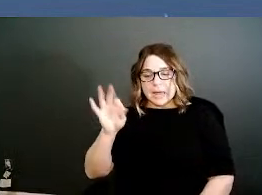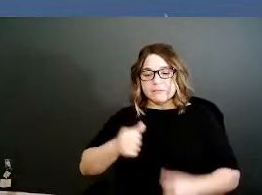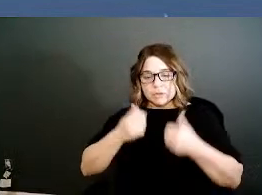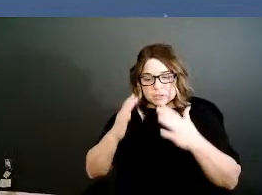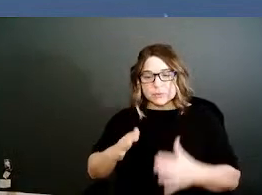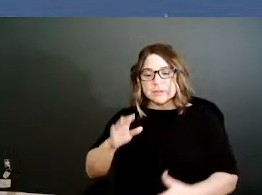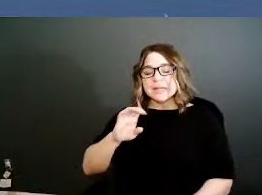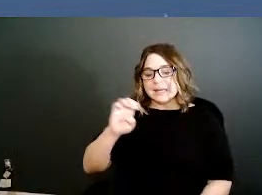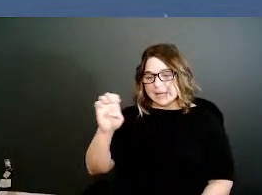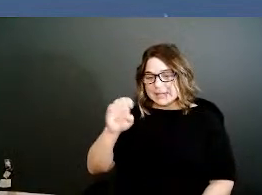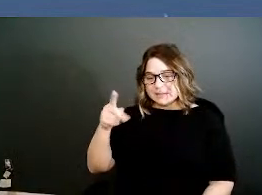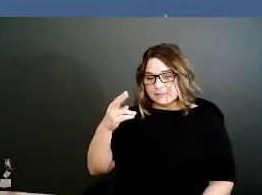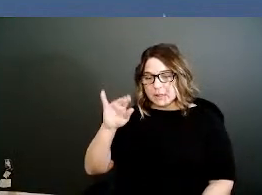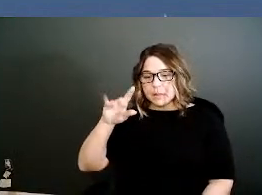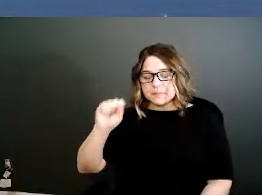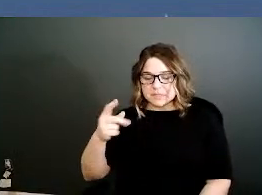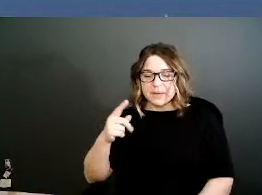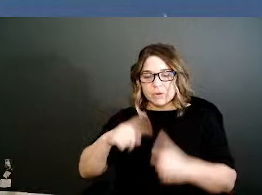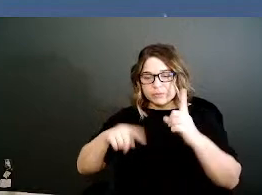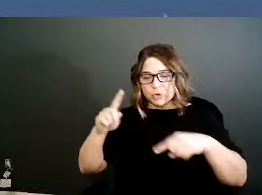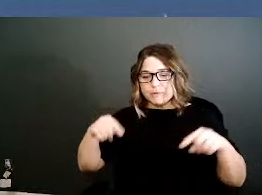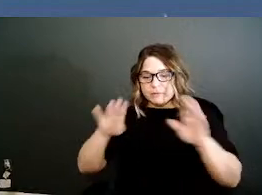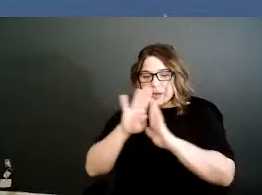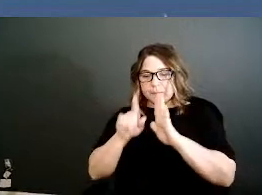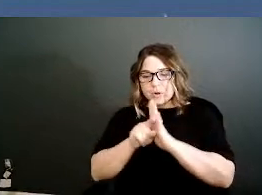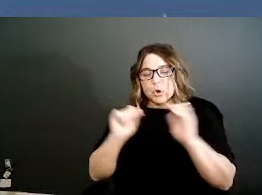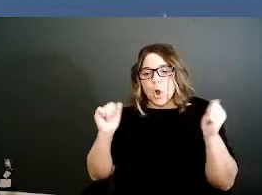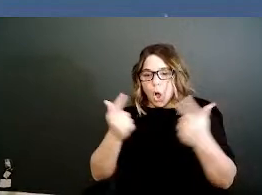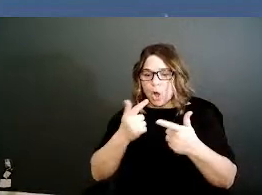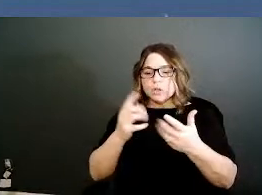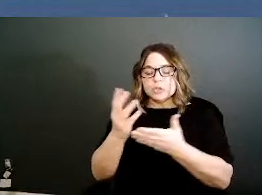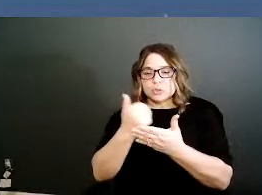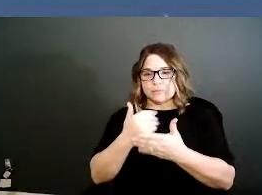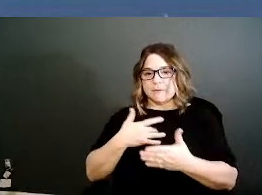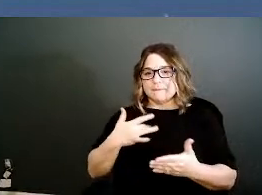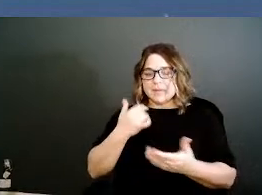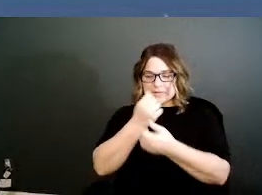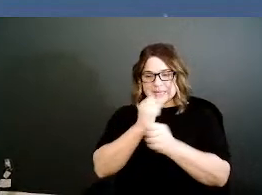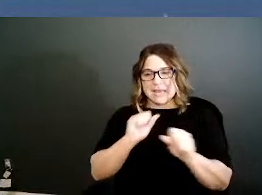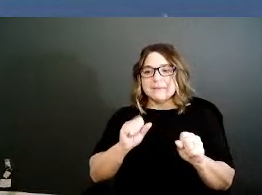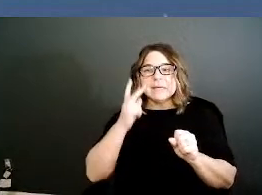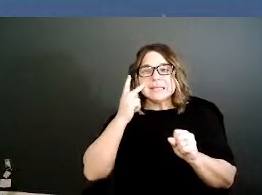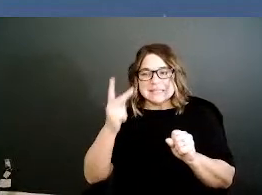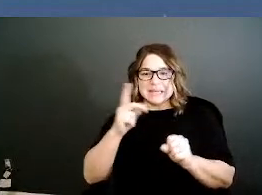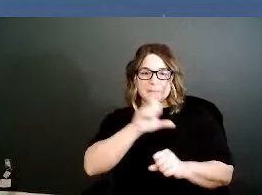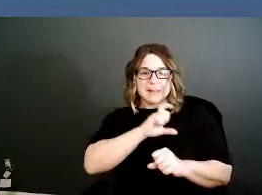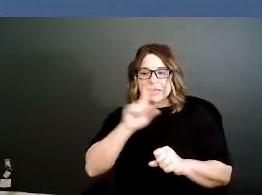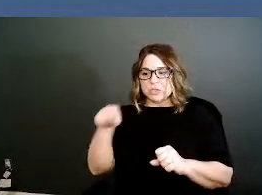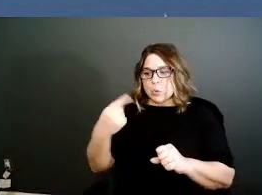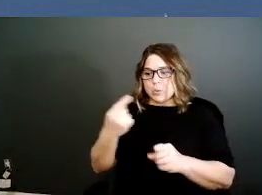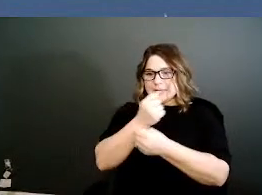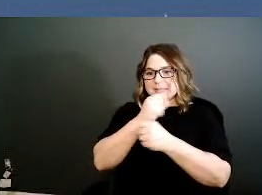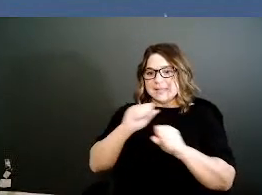MPD CONTINUES TO CRIMINALIZE BLACK BROWN AND INDIGENOUS COMMUNITIES. I COME FROM AN IMMIGRANT HOUSEHOLD AND HAVE SEEN AND